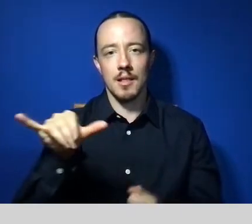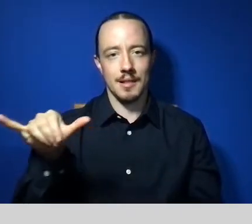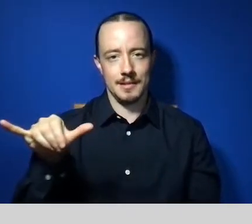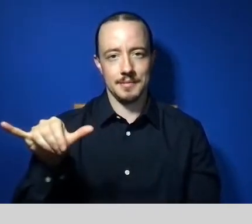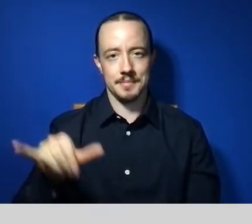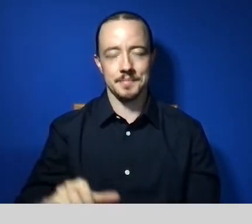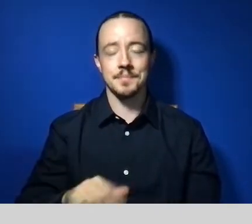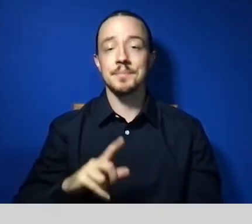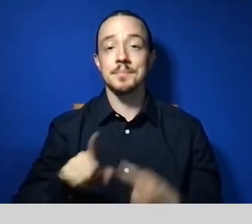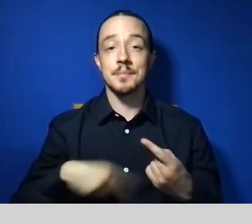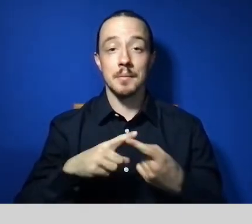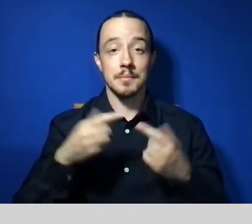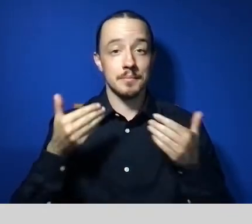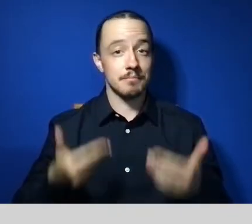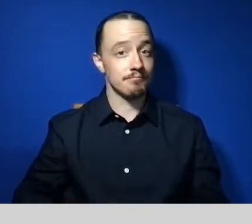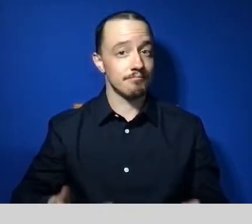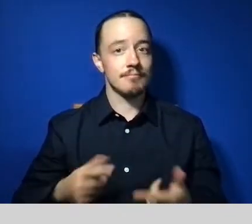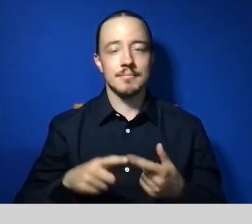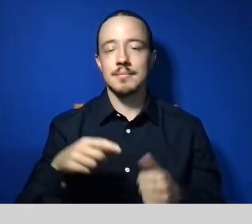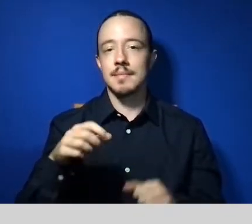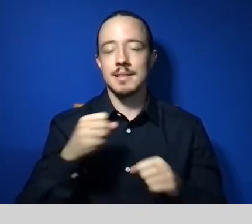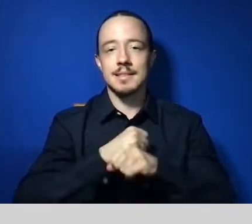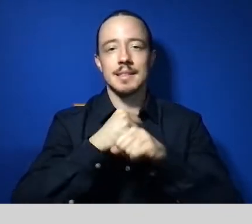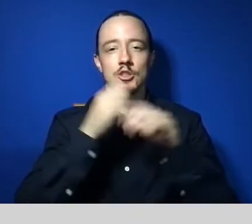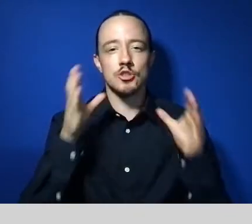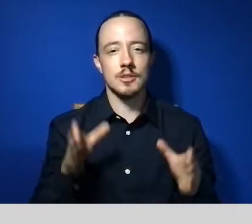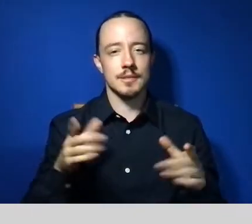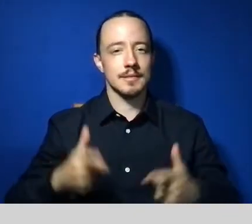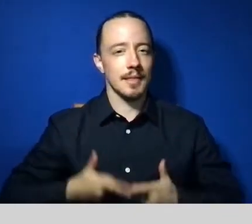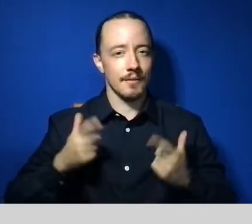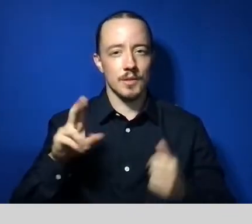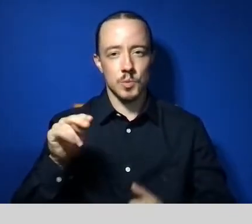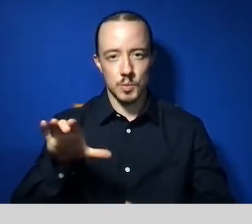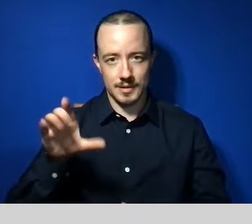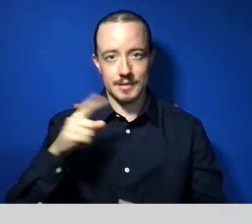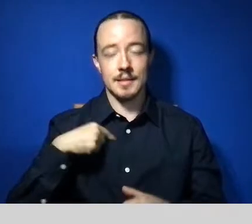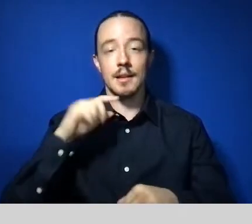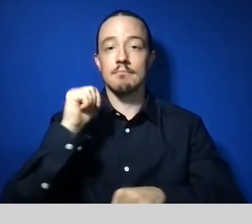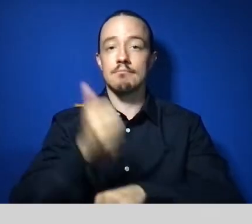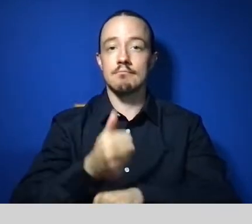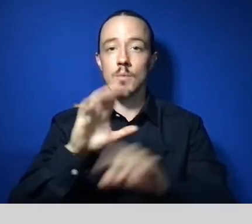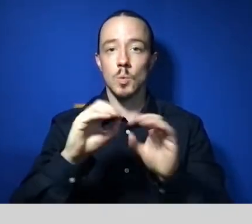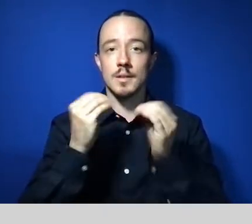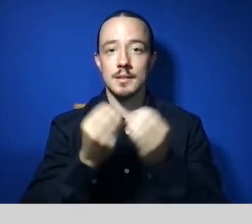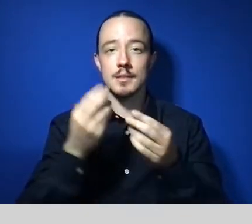A little bit about me, I'm a statistician based in New York City, and I am the founder of Data Umbrella,